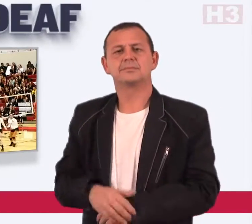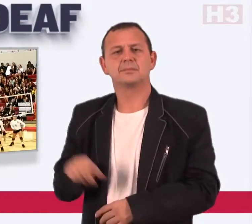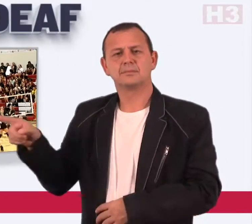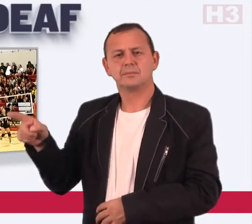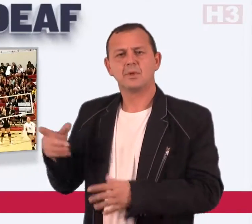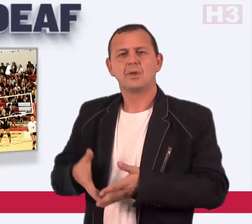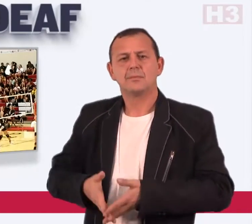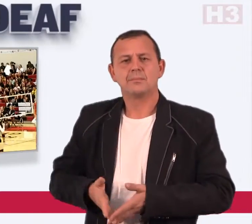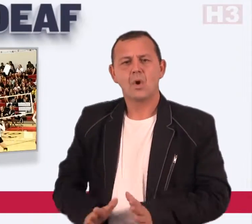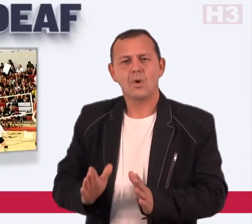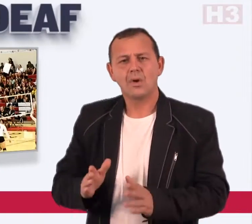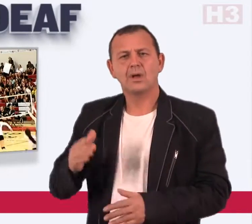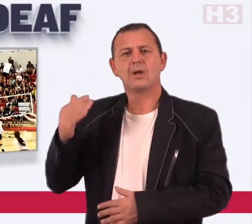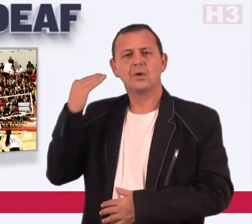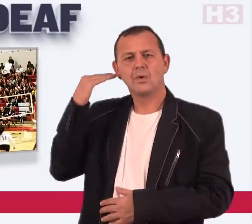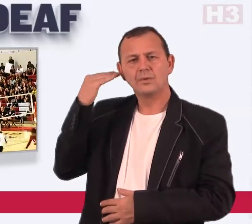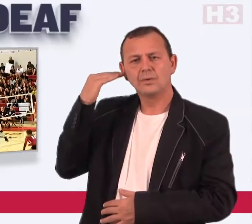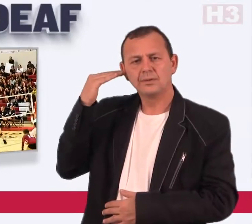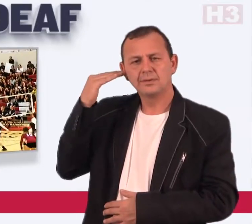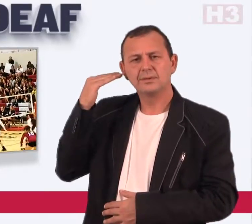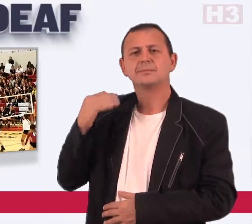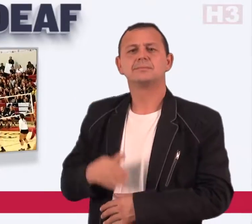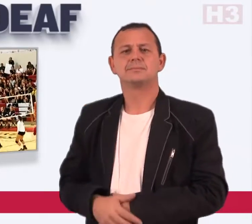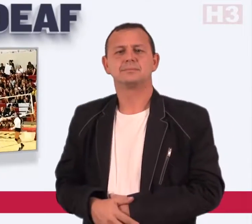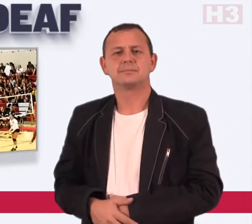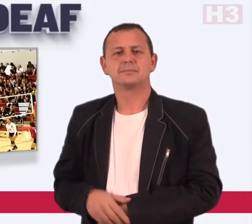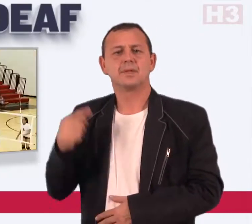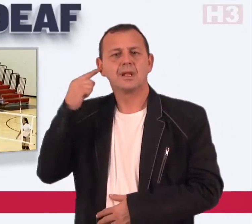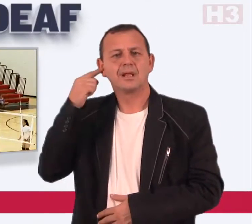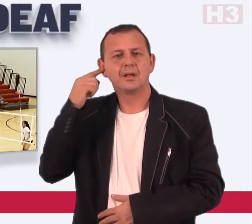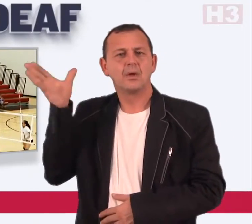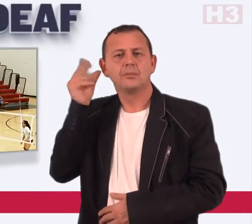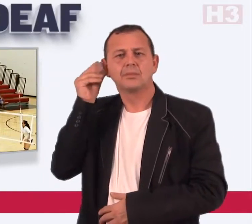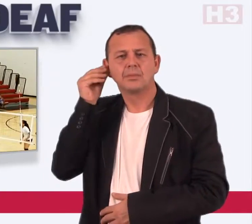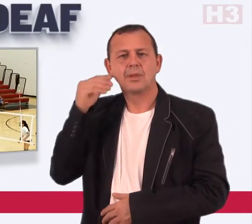was born partially deaf, hearing mostly out of